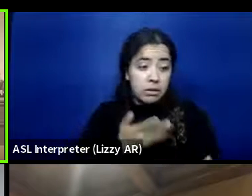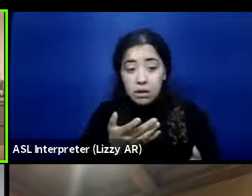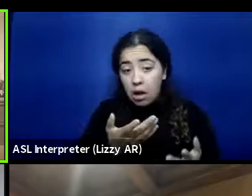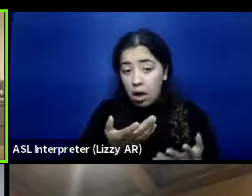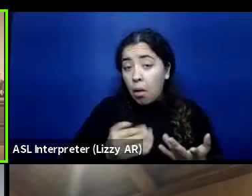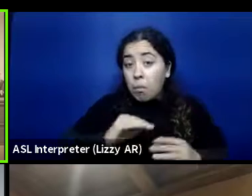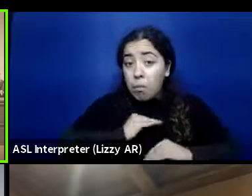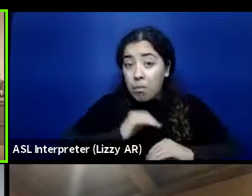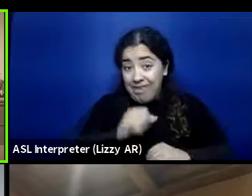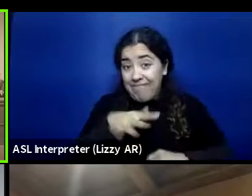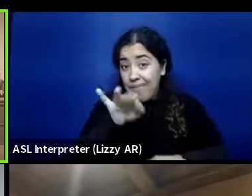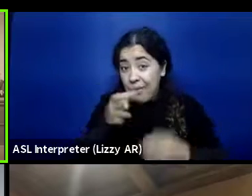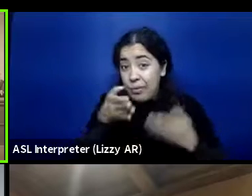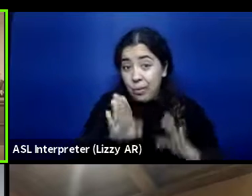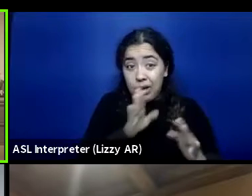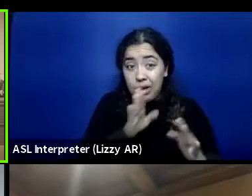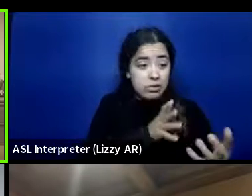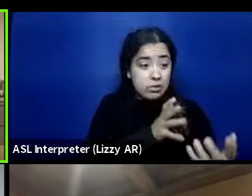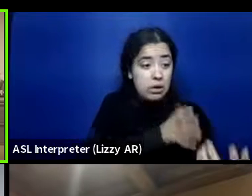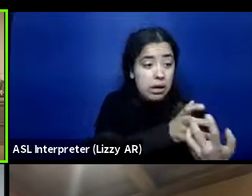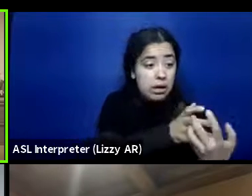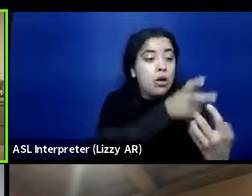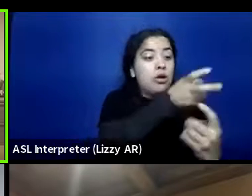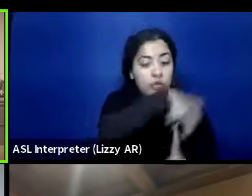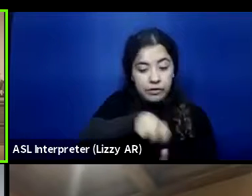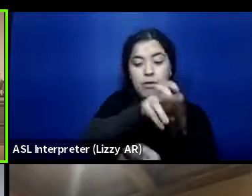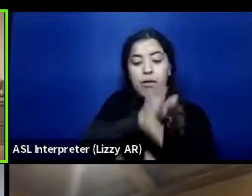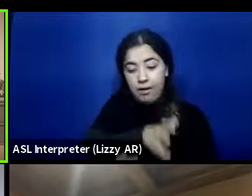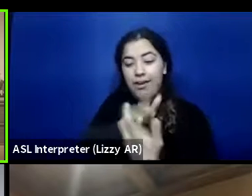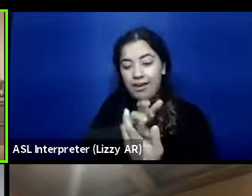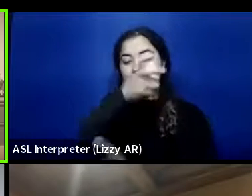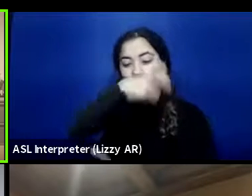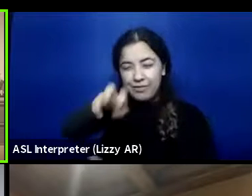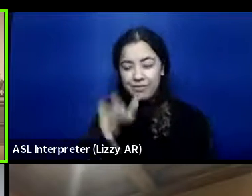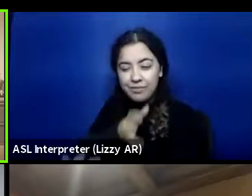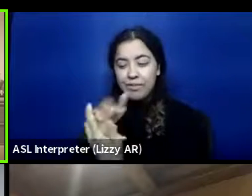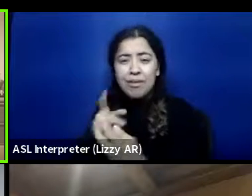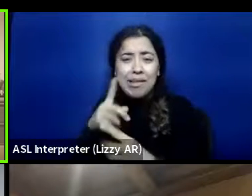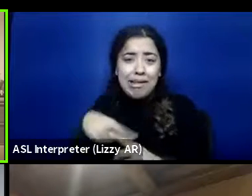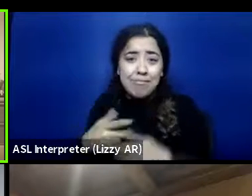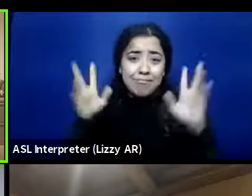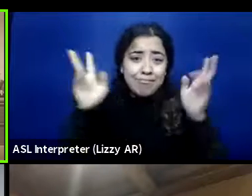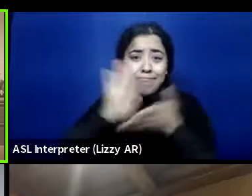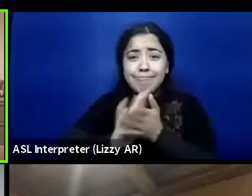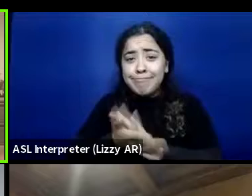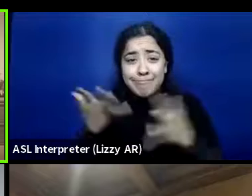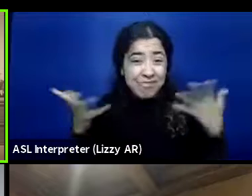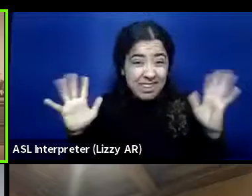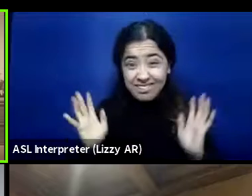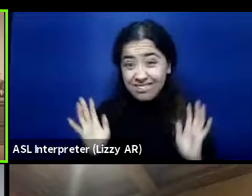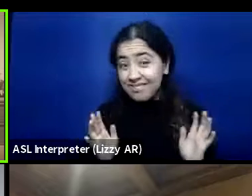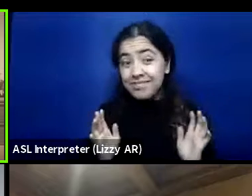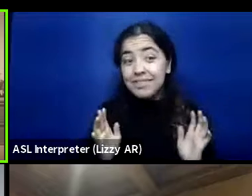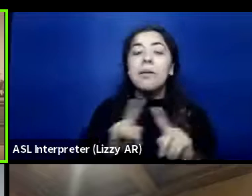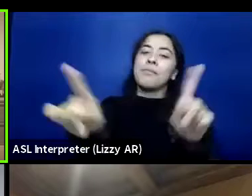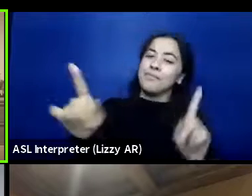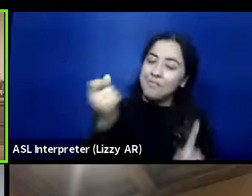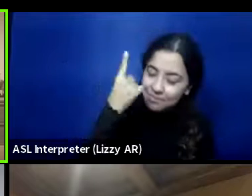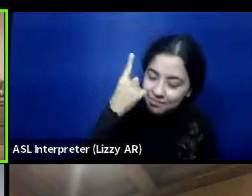then we're sort of done. However, there are some other little problems because no matter how well you configure things,